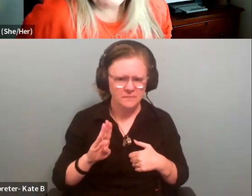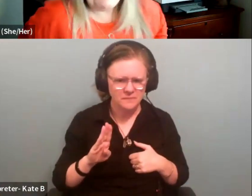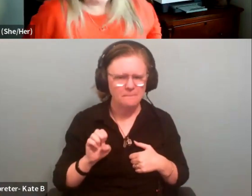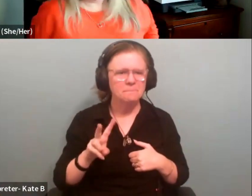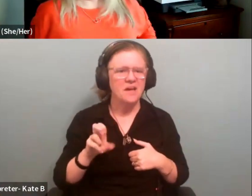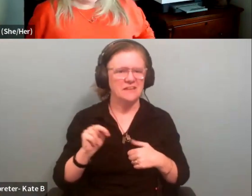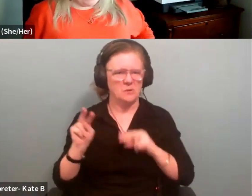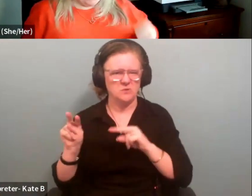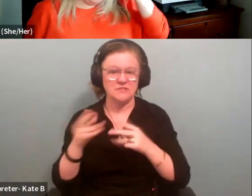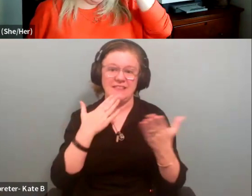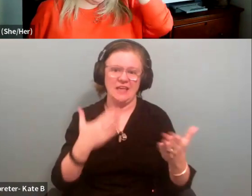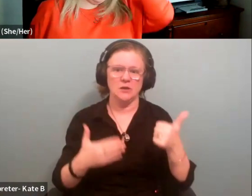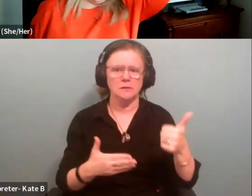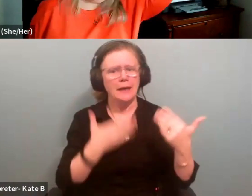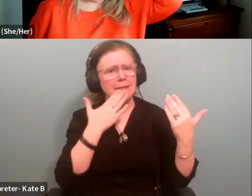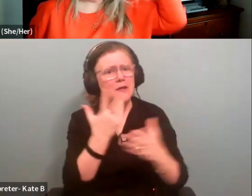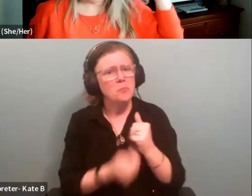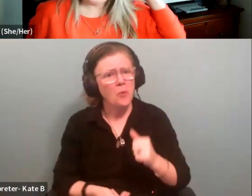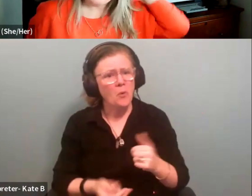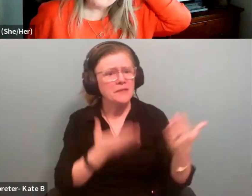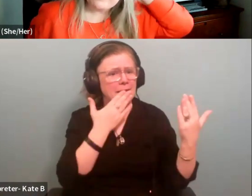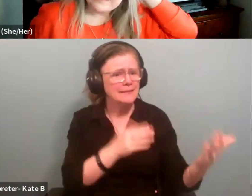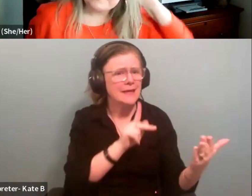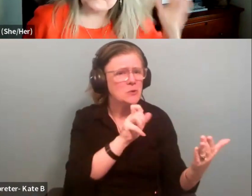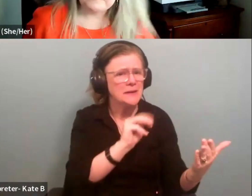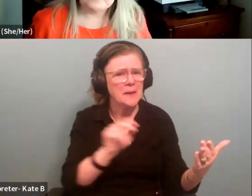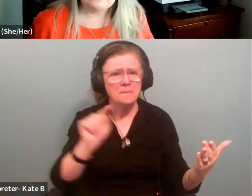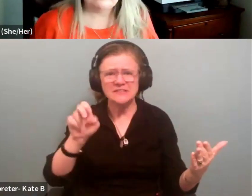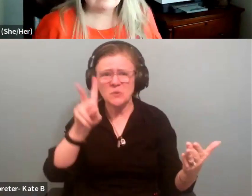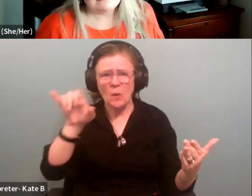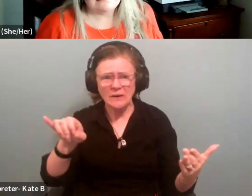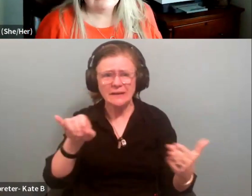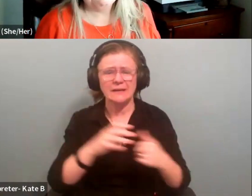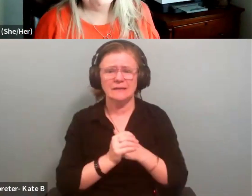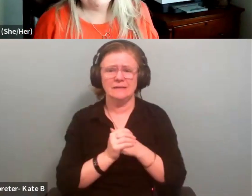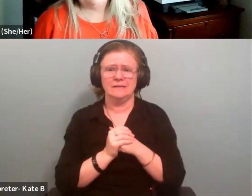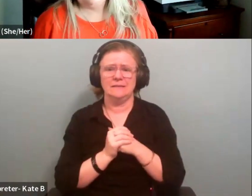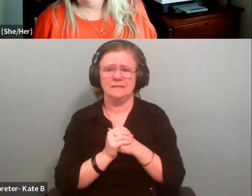you, Bevin. Bevin Croft: Thank you so much, Kim and Toni. I hope this this